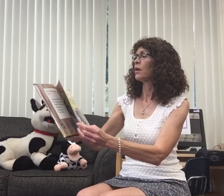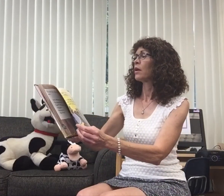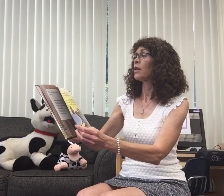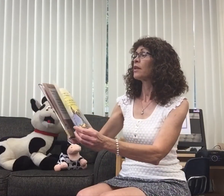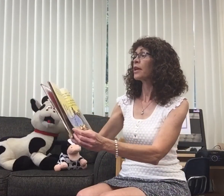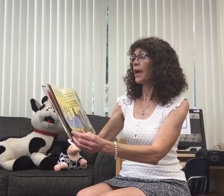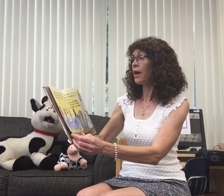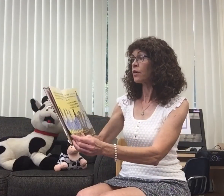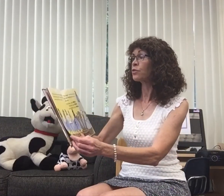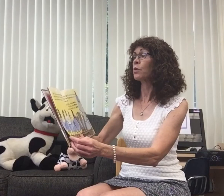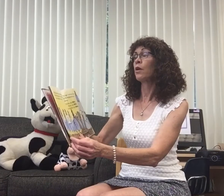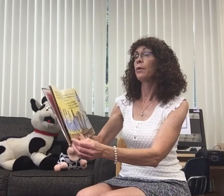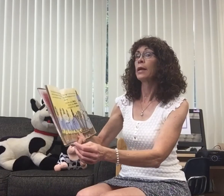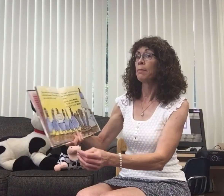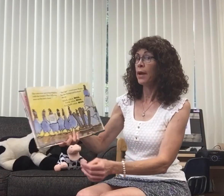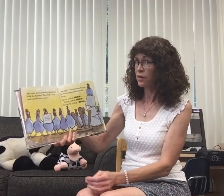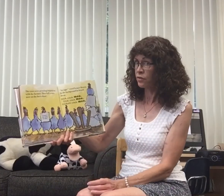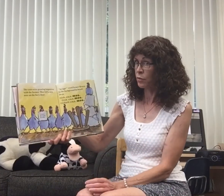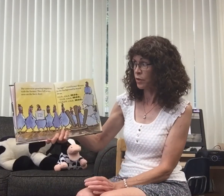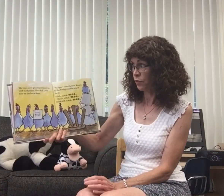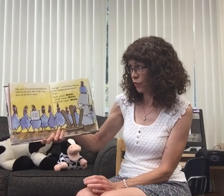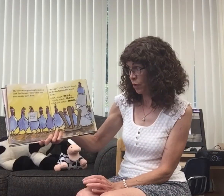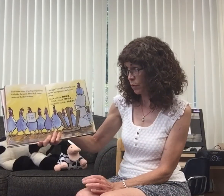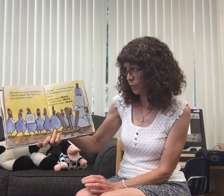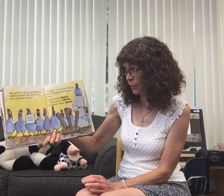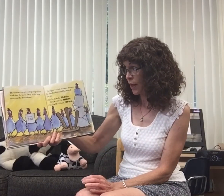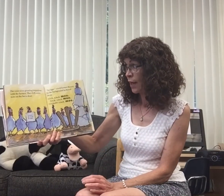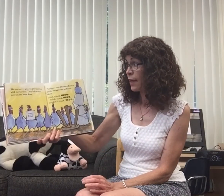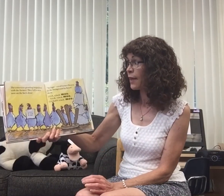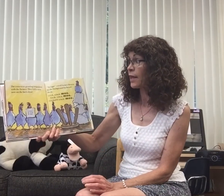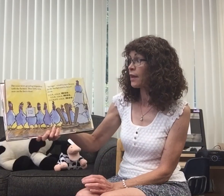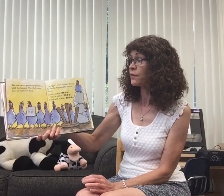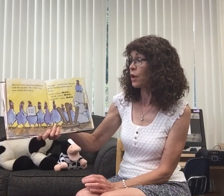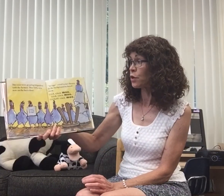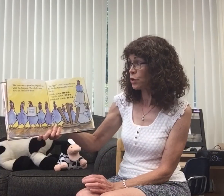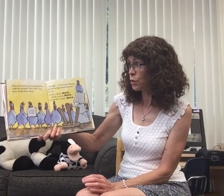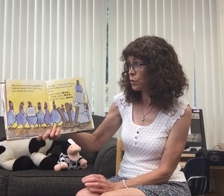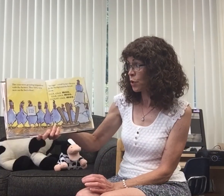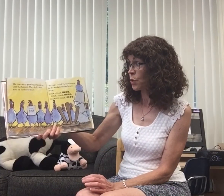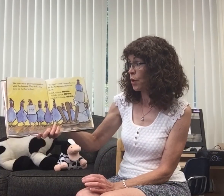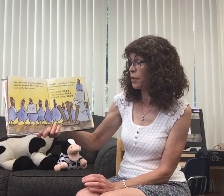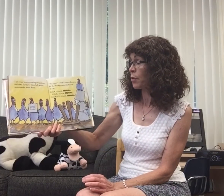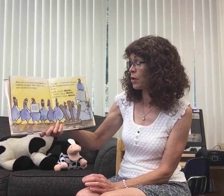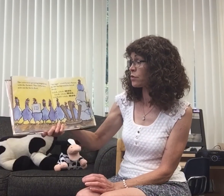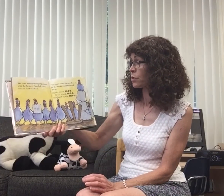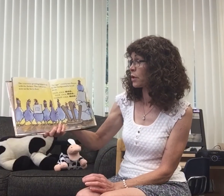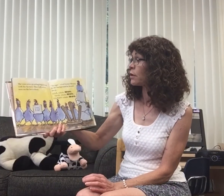The cows were growing impatient with the farmer. They left a new note on the barn door.